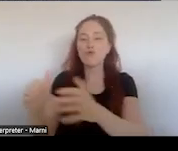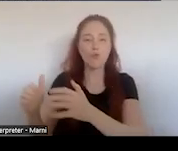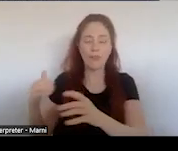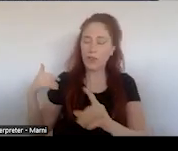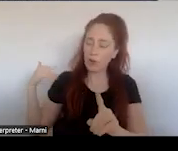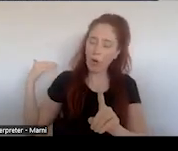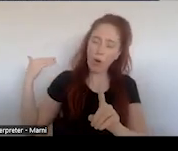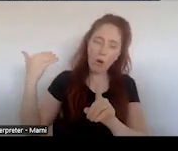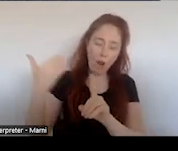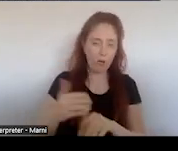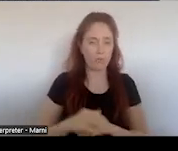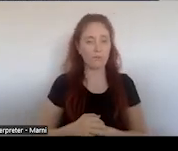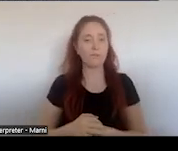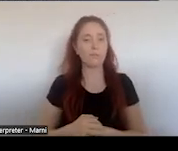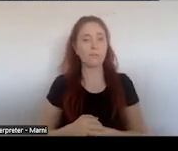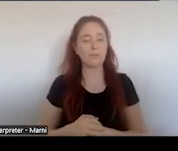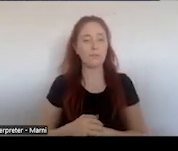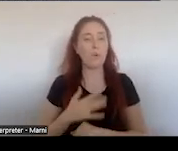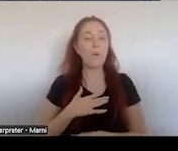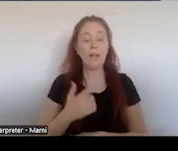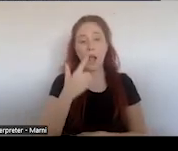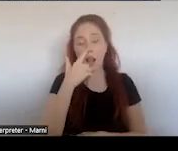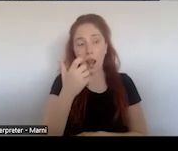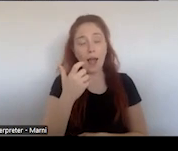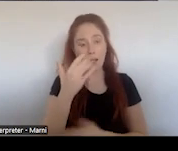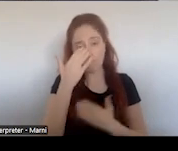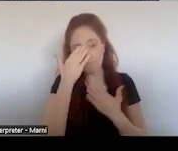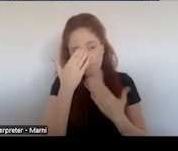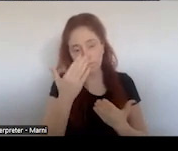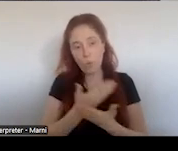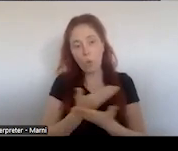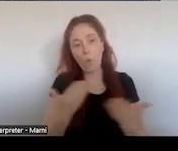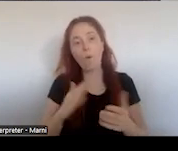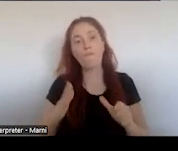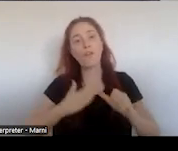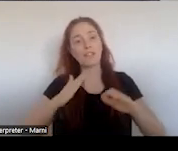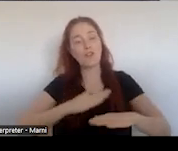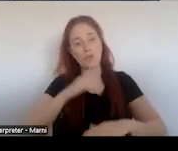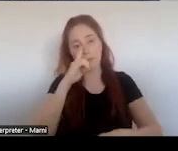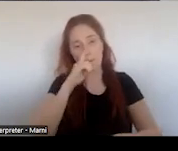cherish the richness of First Nations people's culture and its passions and we are privileged